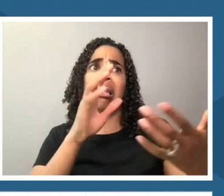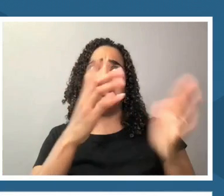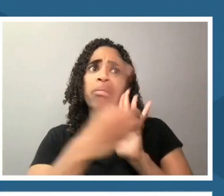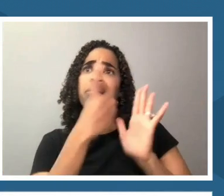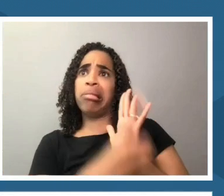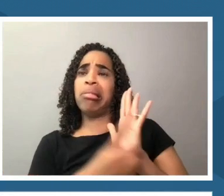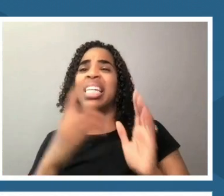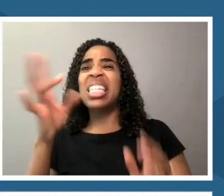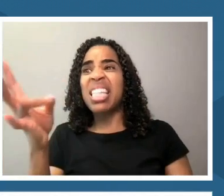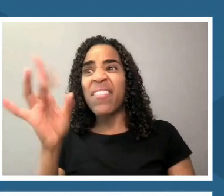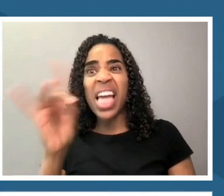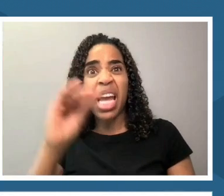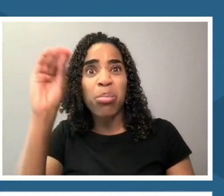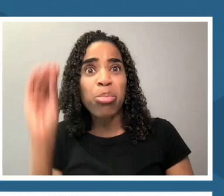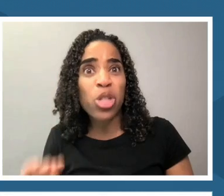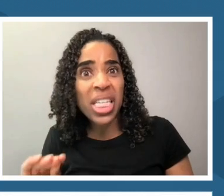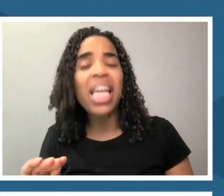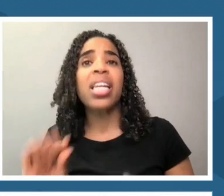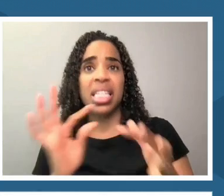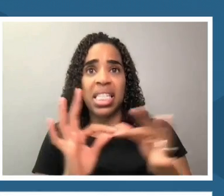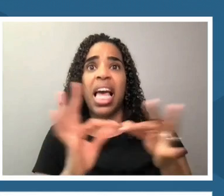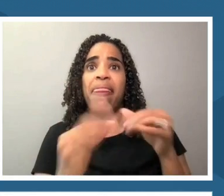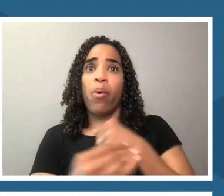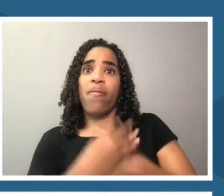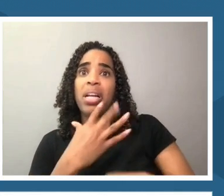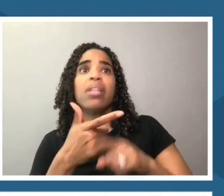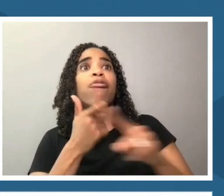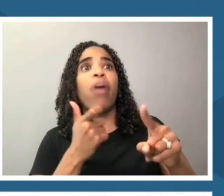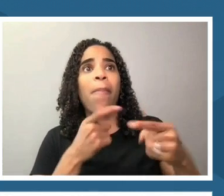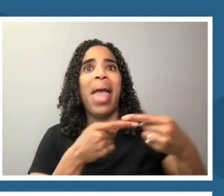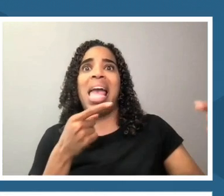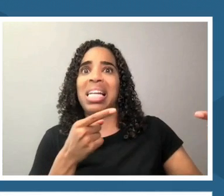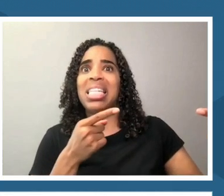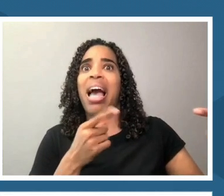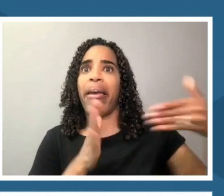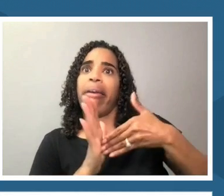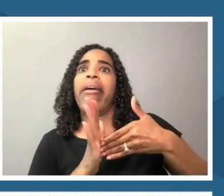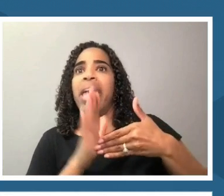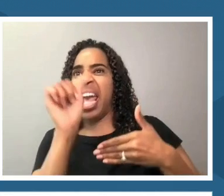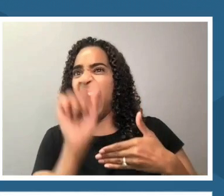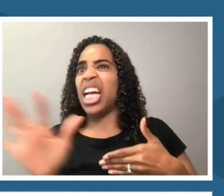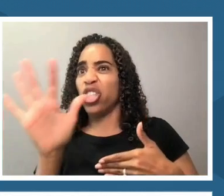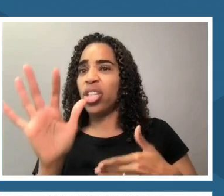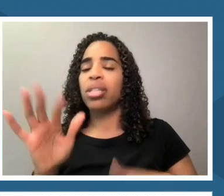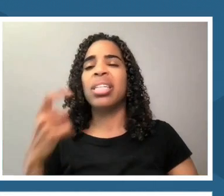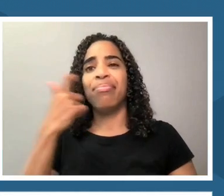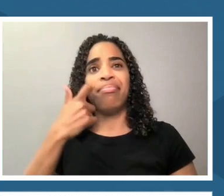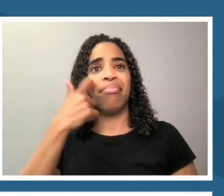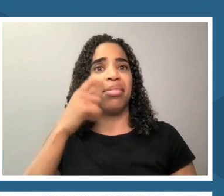women reported being affected by anti-asian racism and in april 2021 we